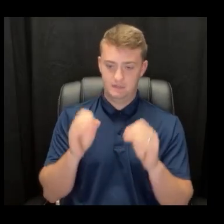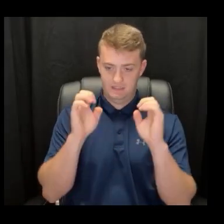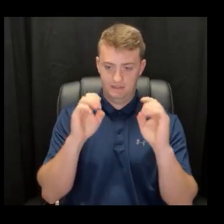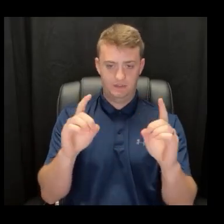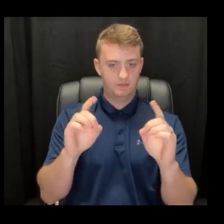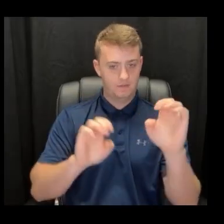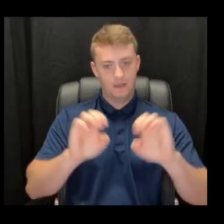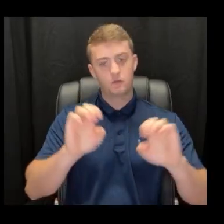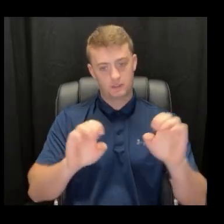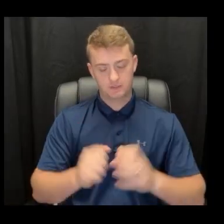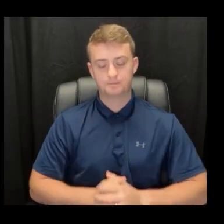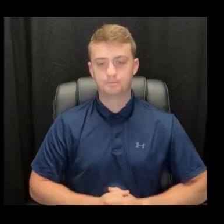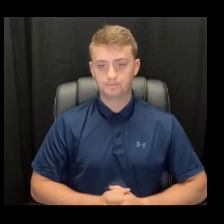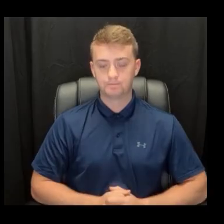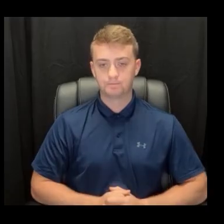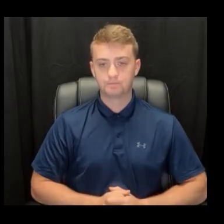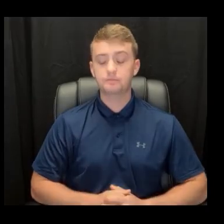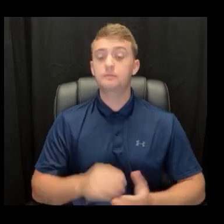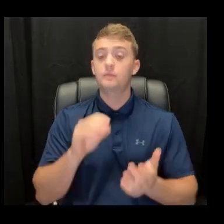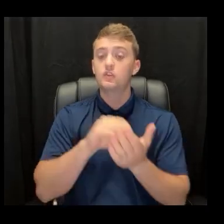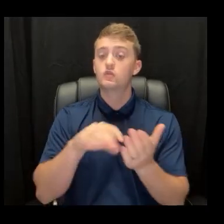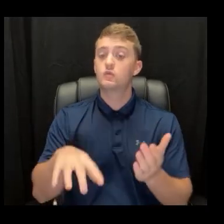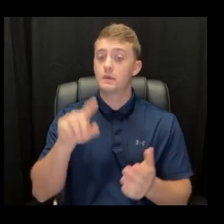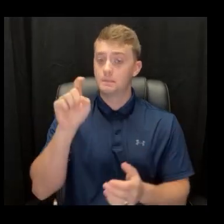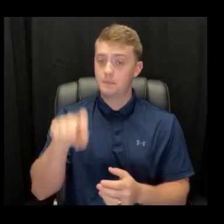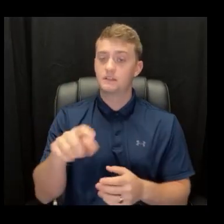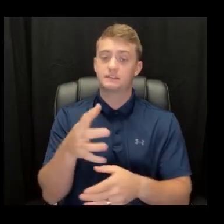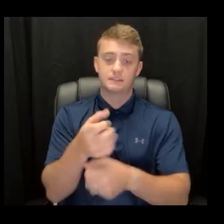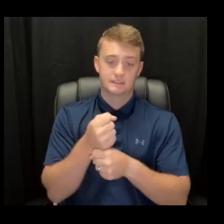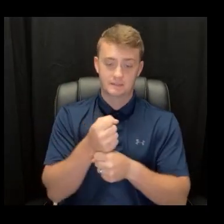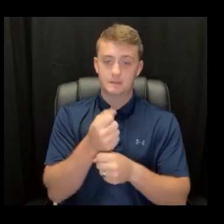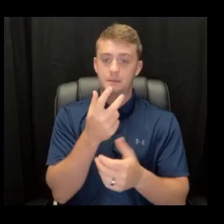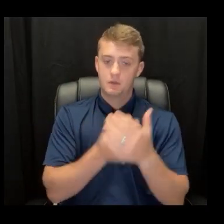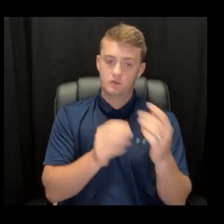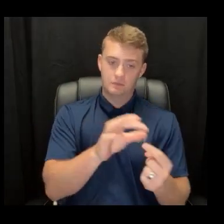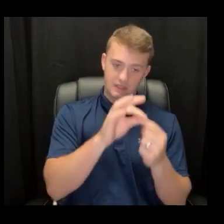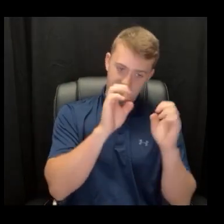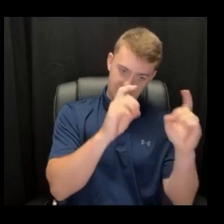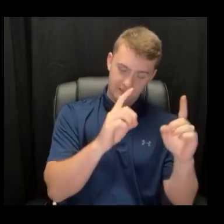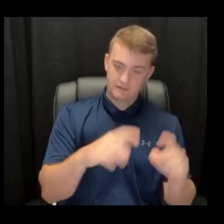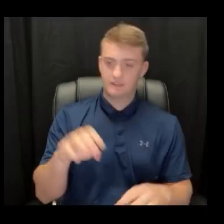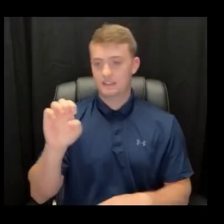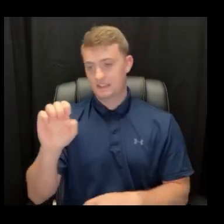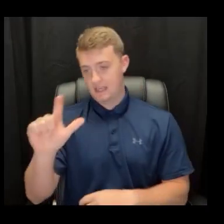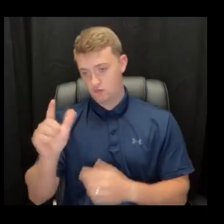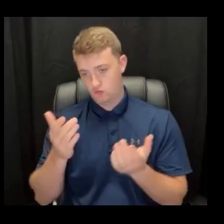evaluation. Students must receive both special education and EL services,